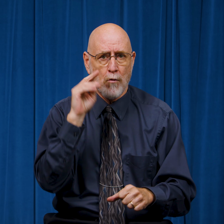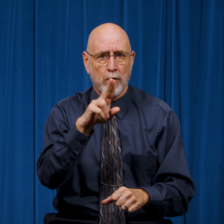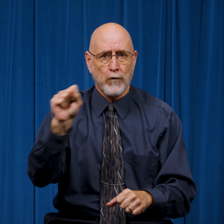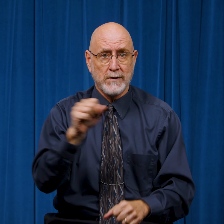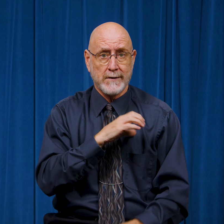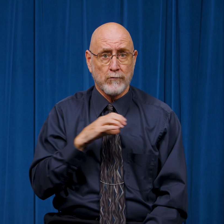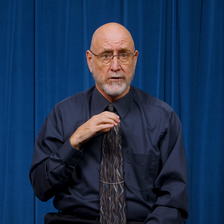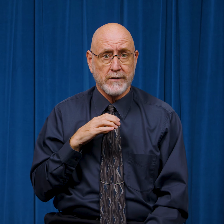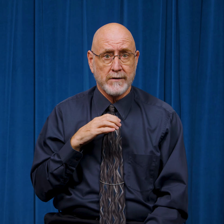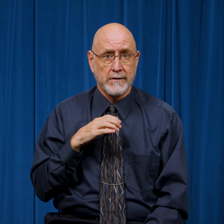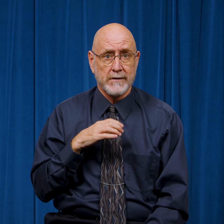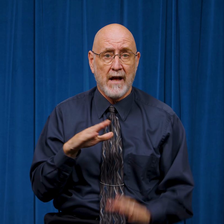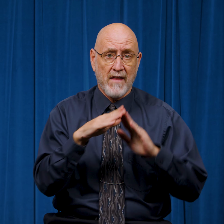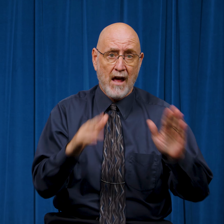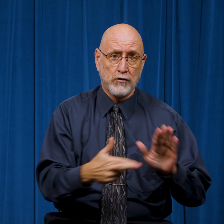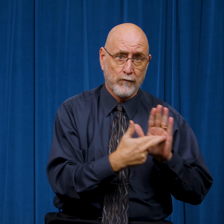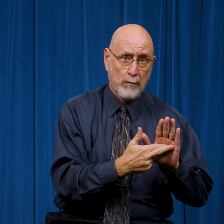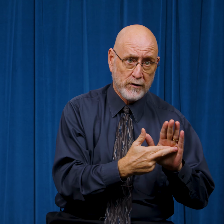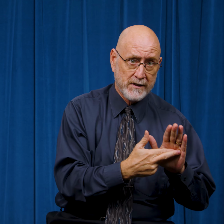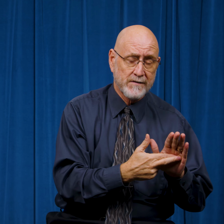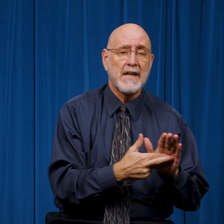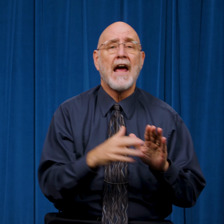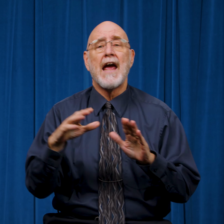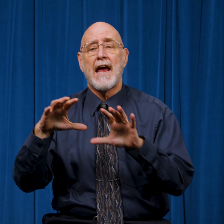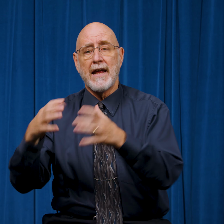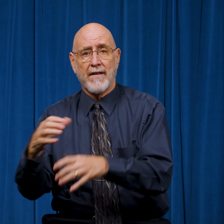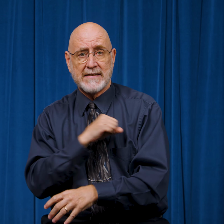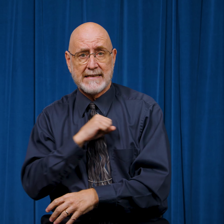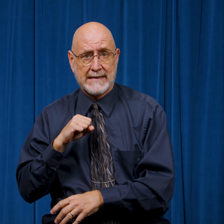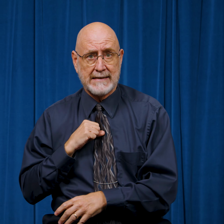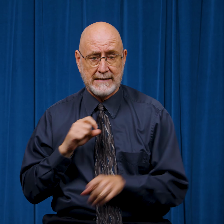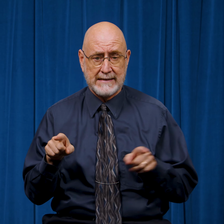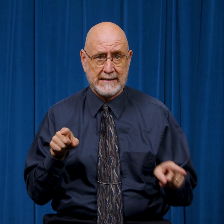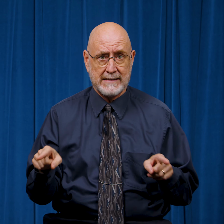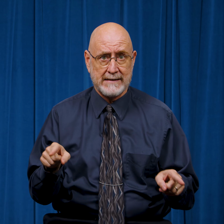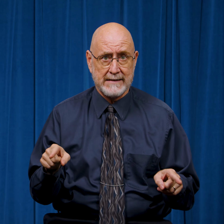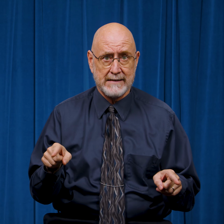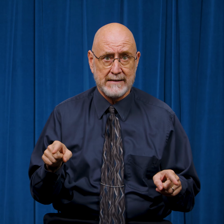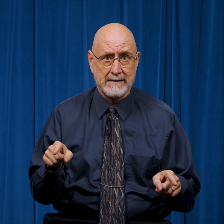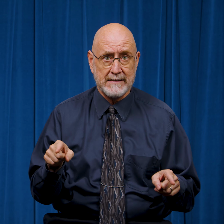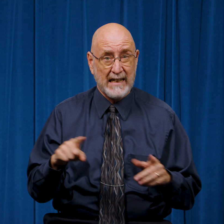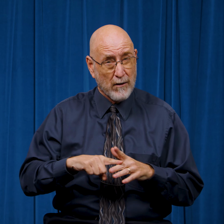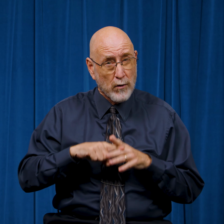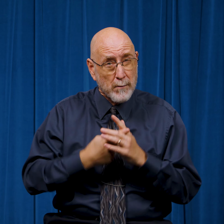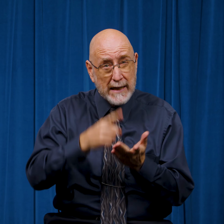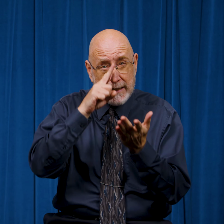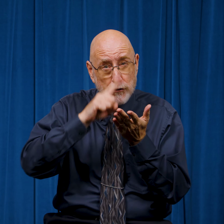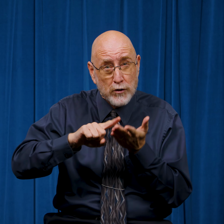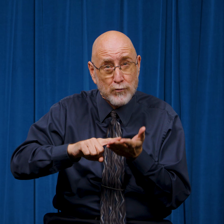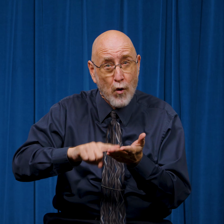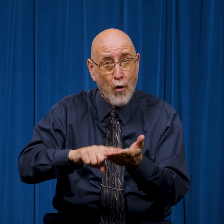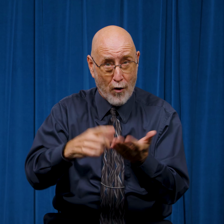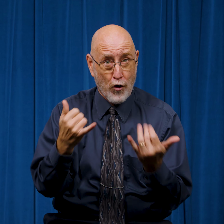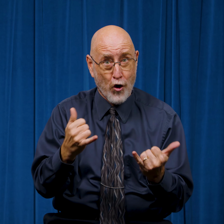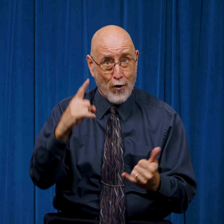the House of Representatives and the Senate. If we begin to explore the current Capitol building,